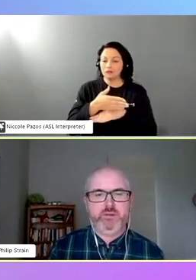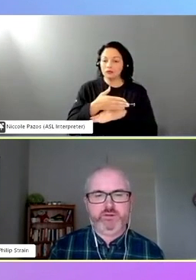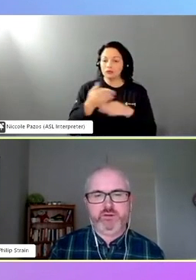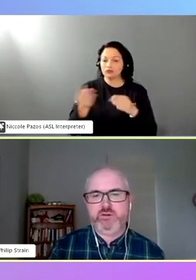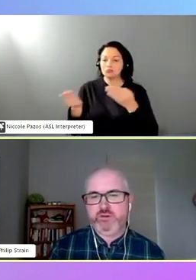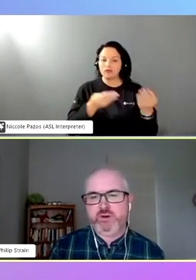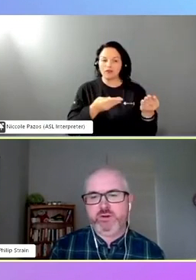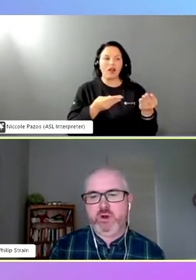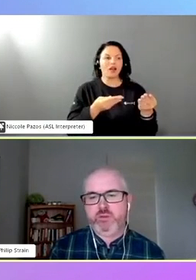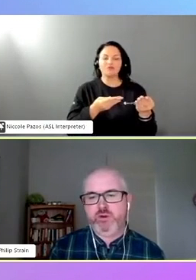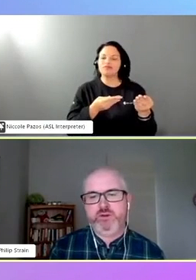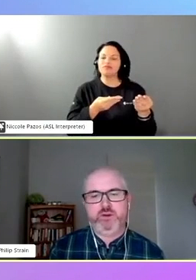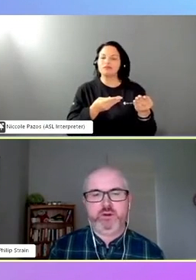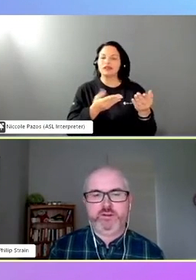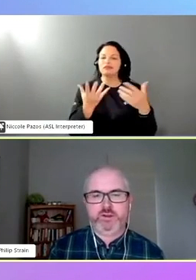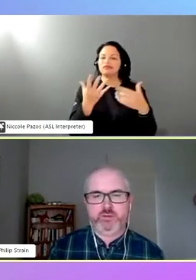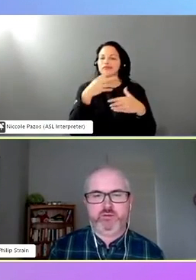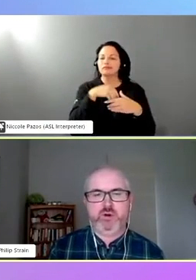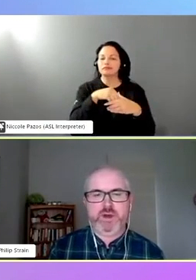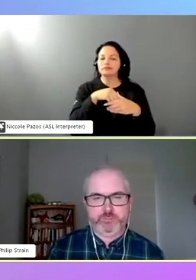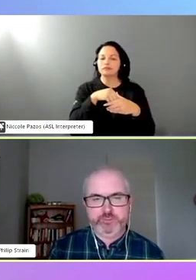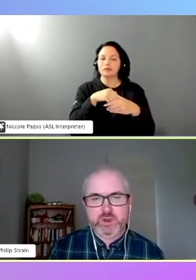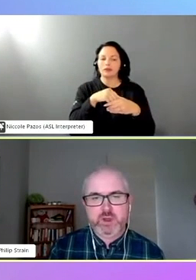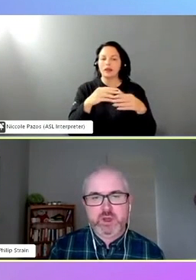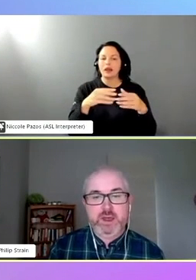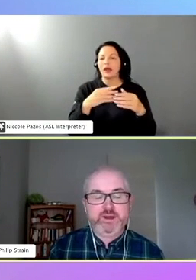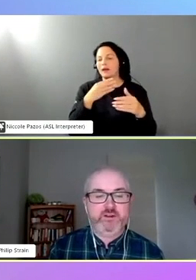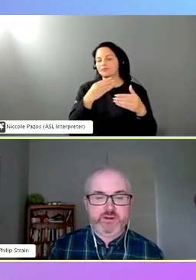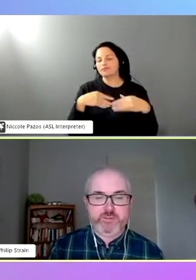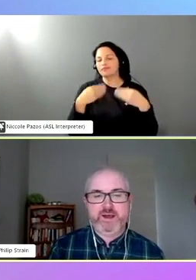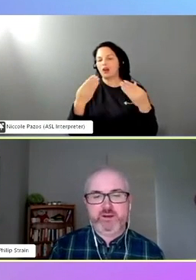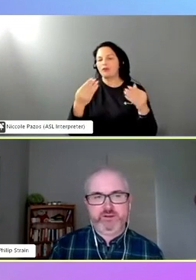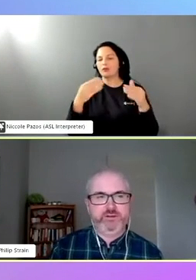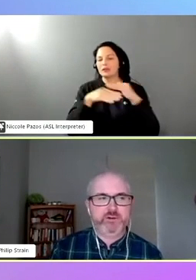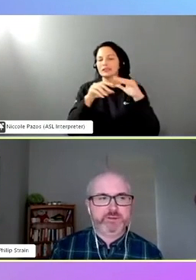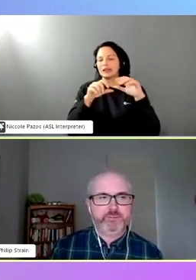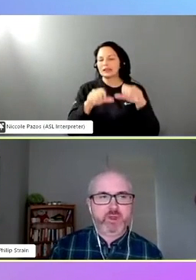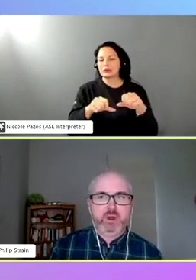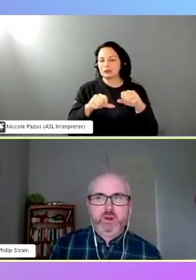or specific container, we can press the plus shift, plus down